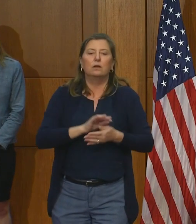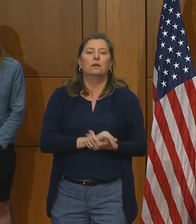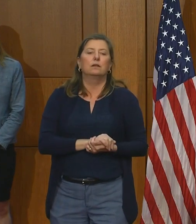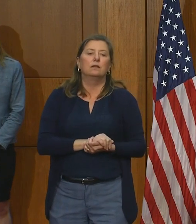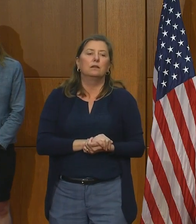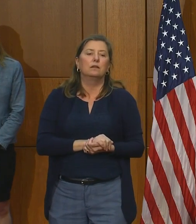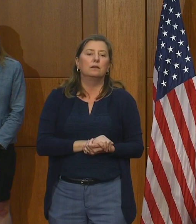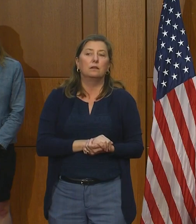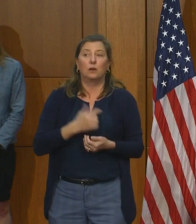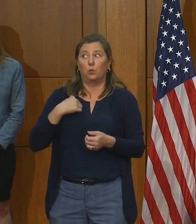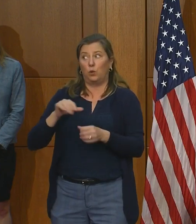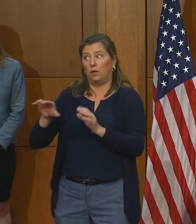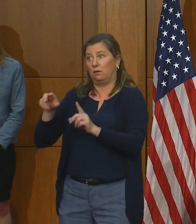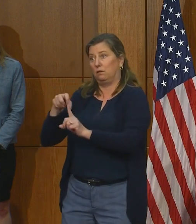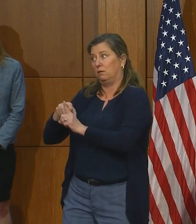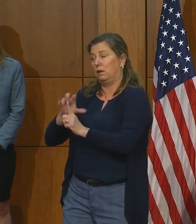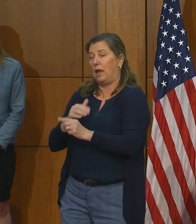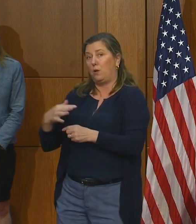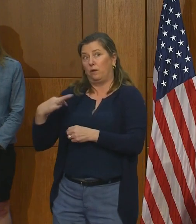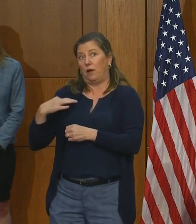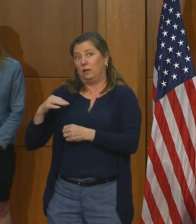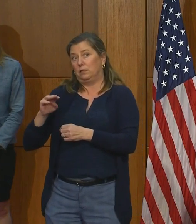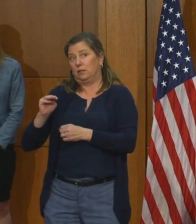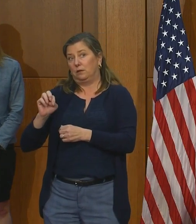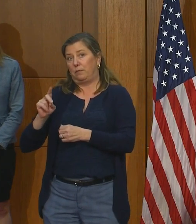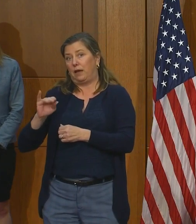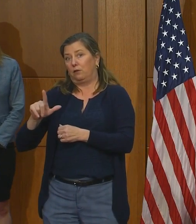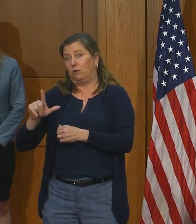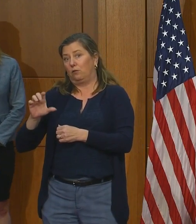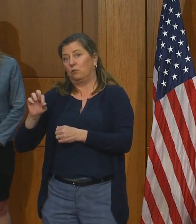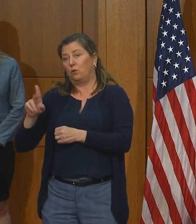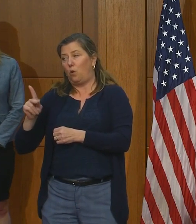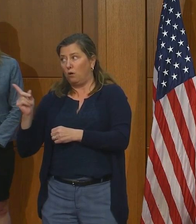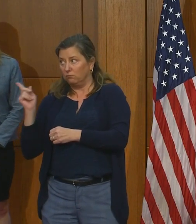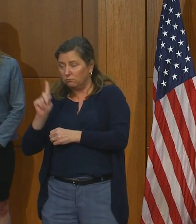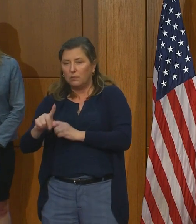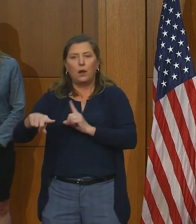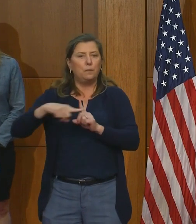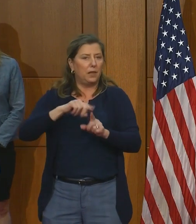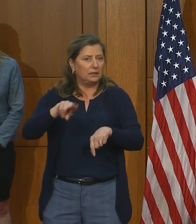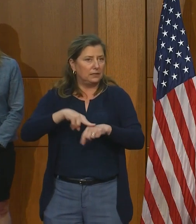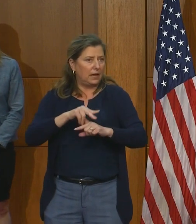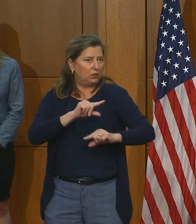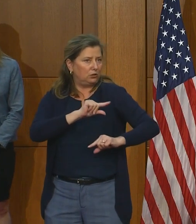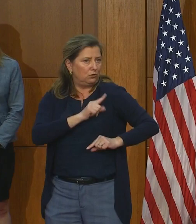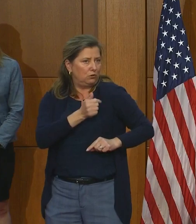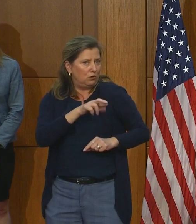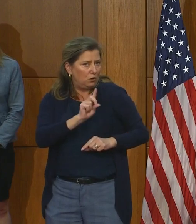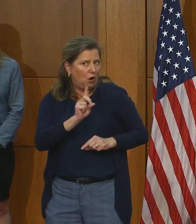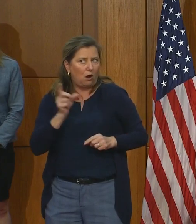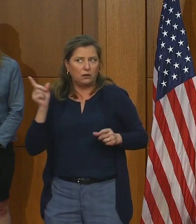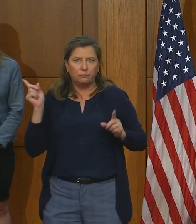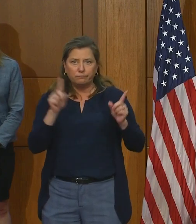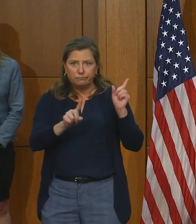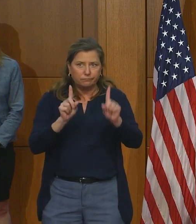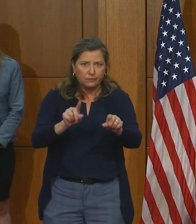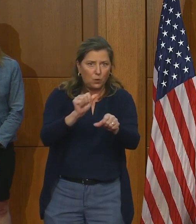WORKERS- WE HAVE A HUGE OUR VOLUNTEER MEDICAL CORPS TO-